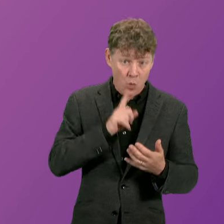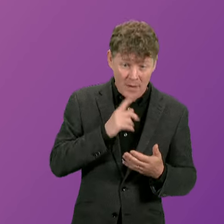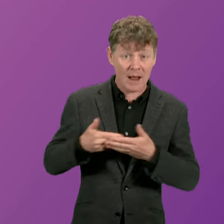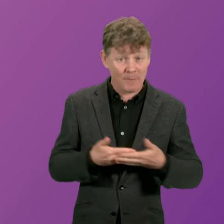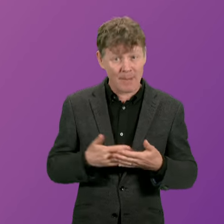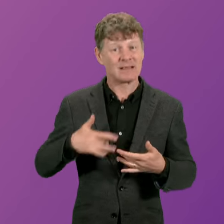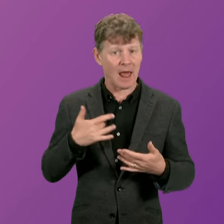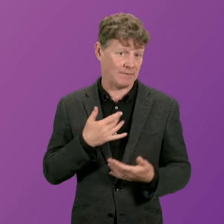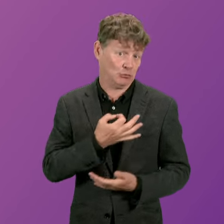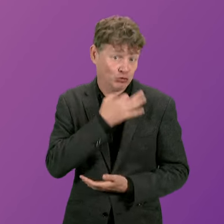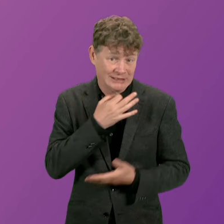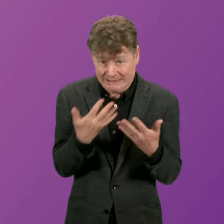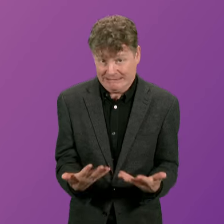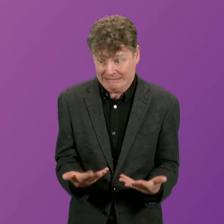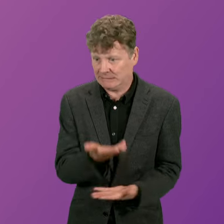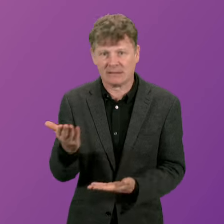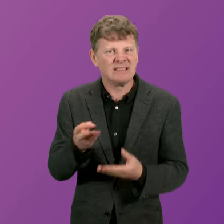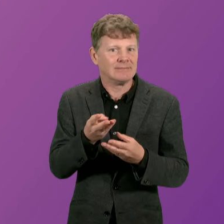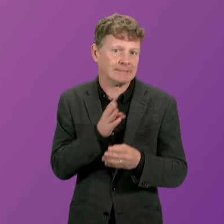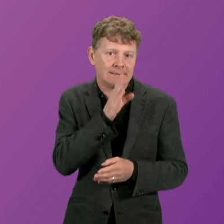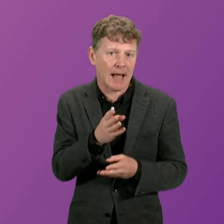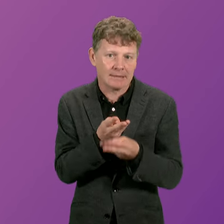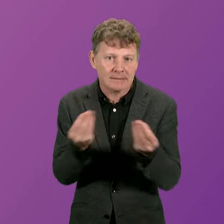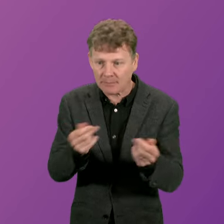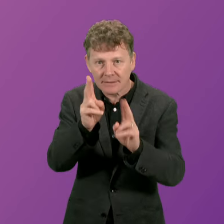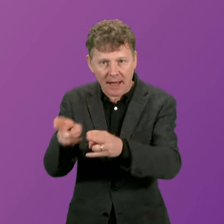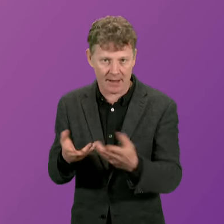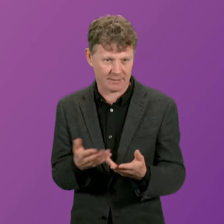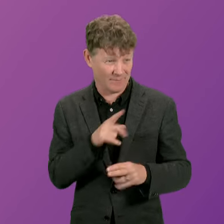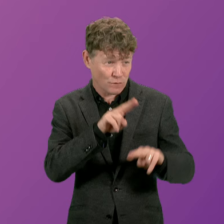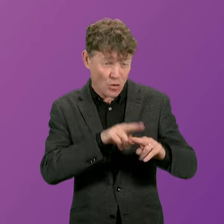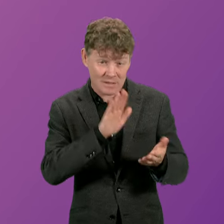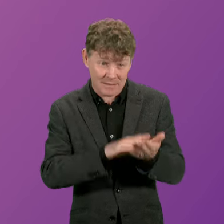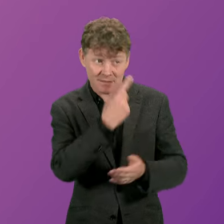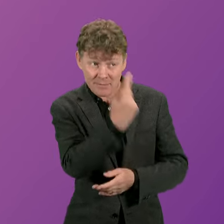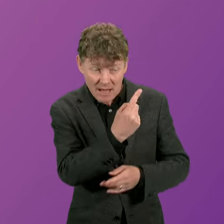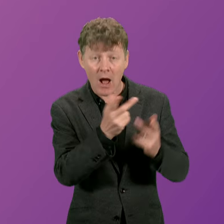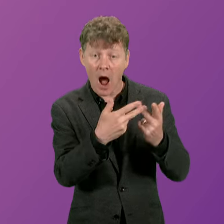and, sadly, some have died. Therefore, will the First Minister and other relevant ministers meet,